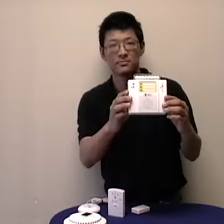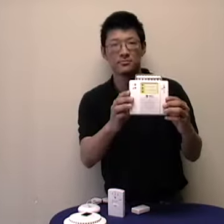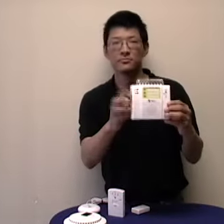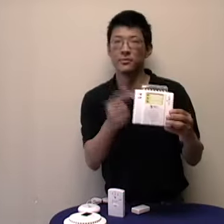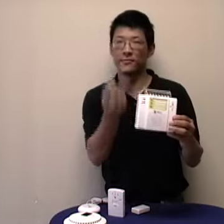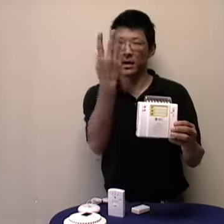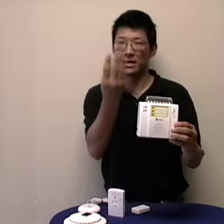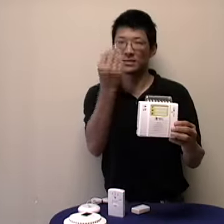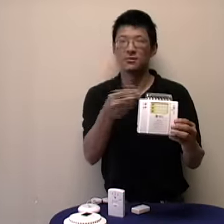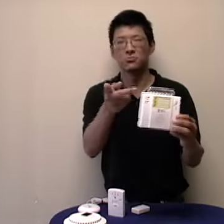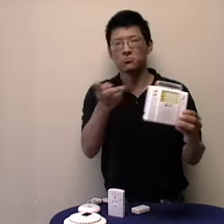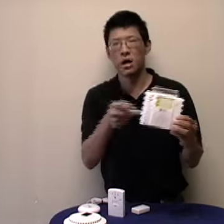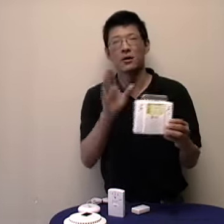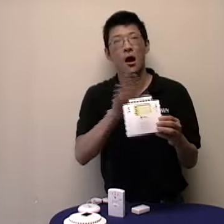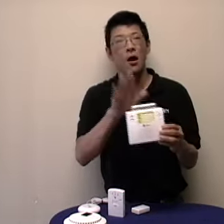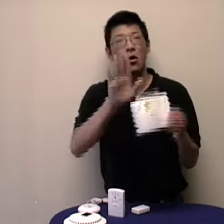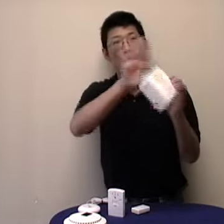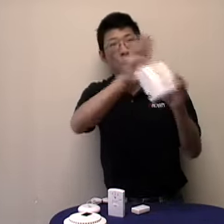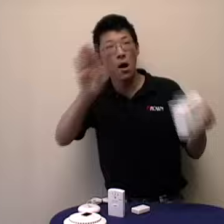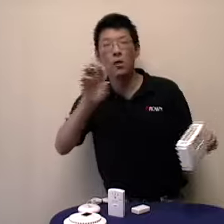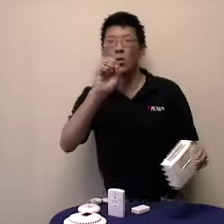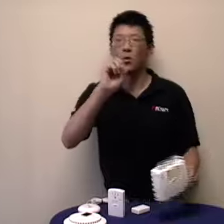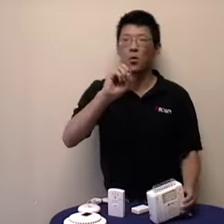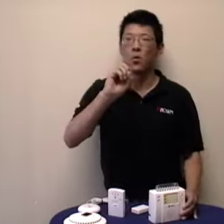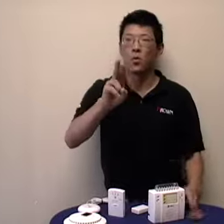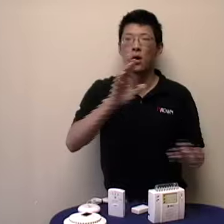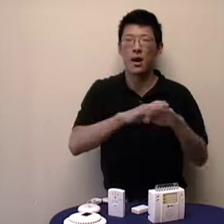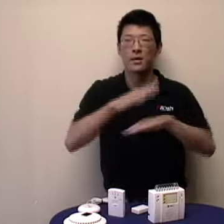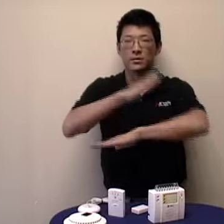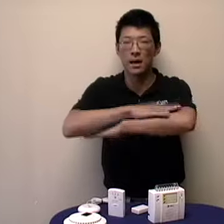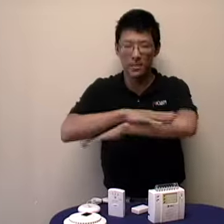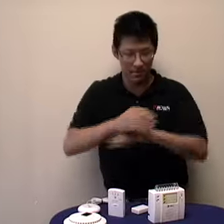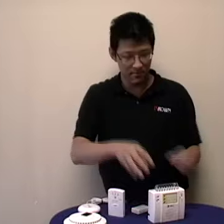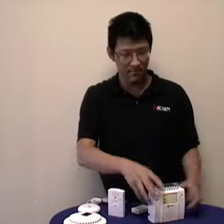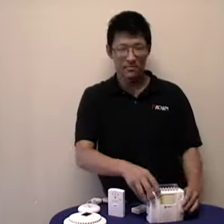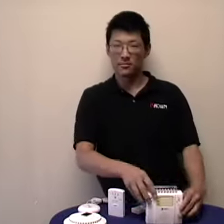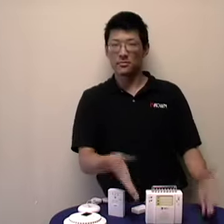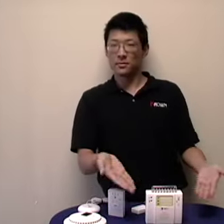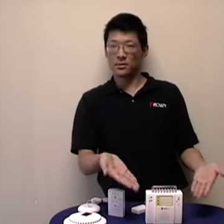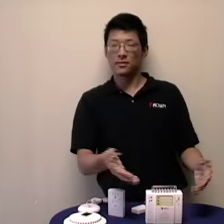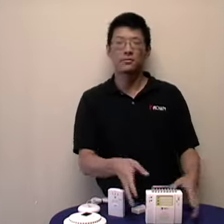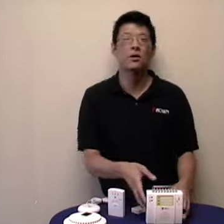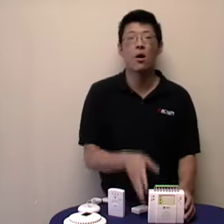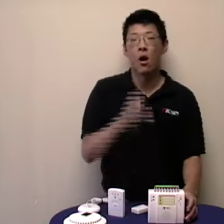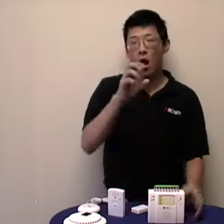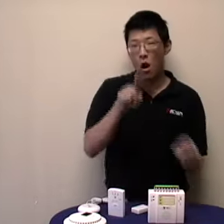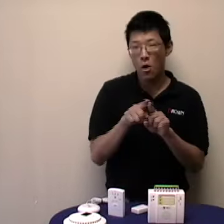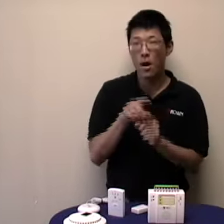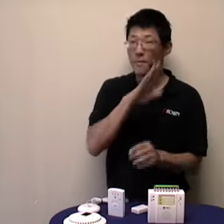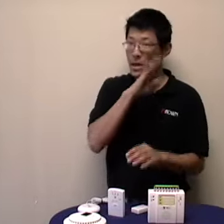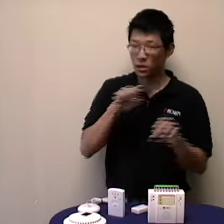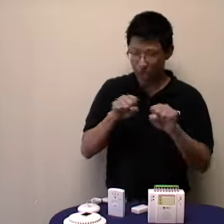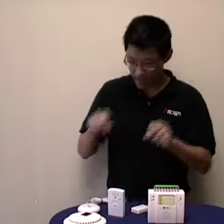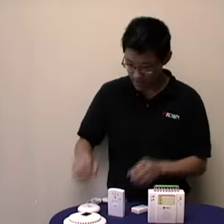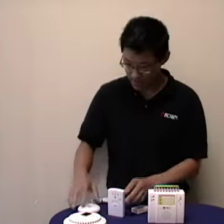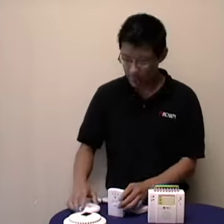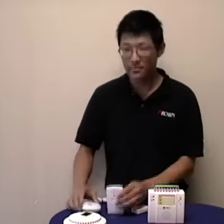KA300RX will alert loudly and flash Can be placed on wall or on table We also have KBS300RX Bed Shaker